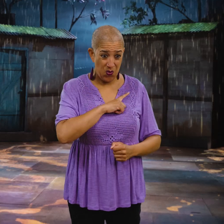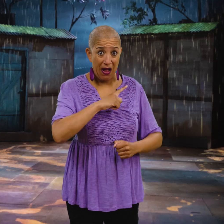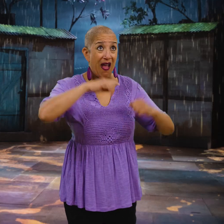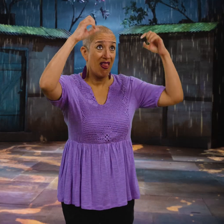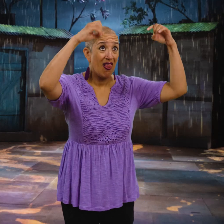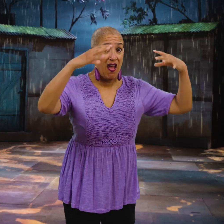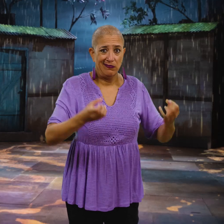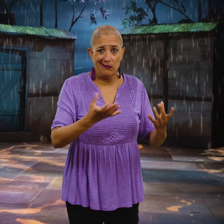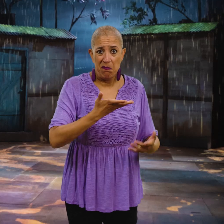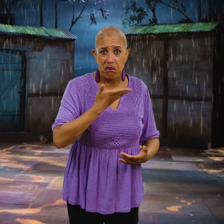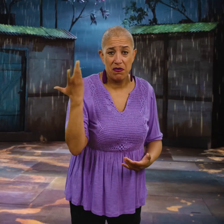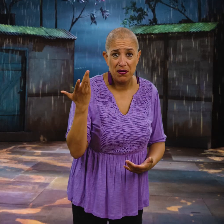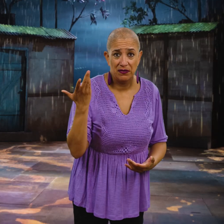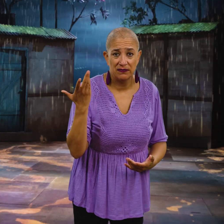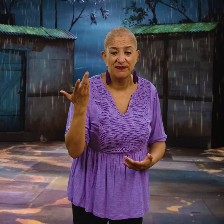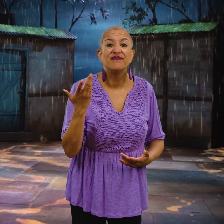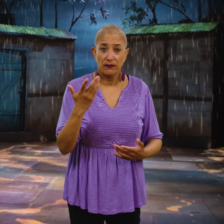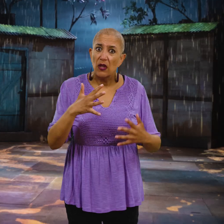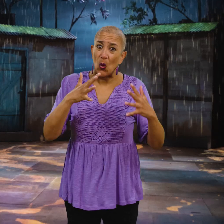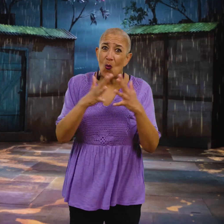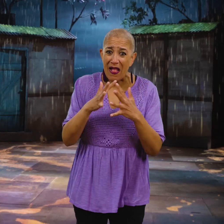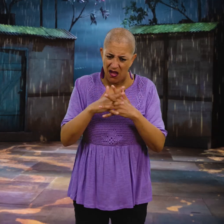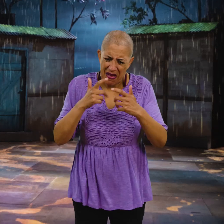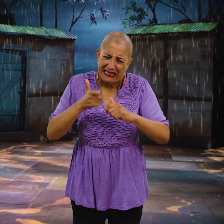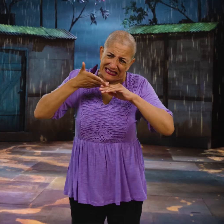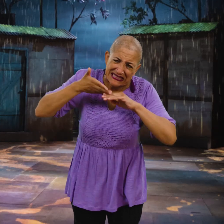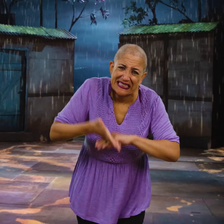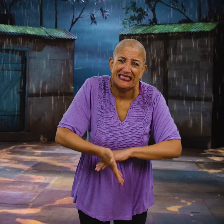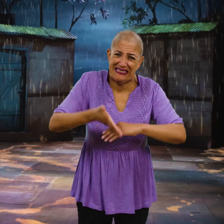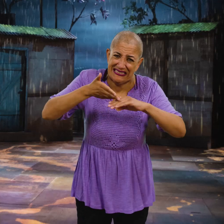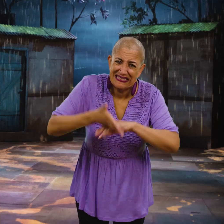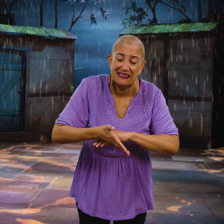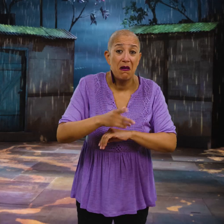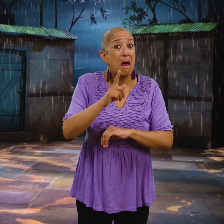Despite his effort, he falls behind and risks being sent away from school.